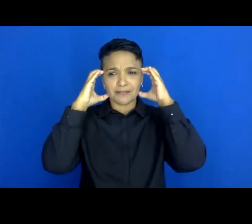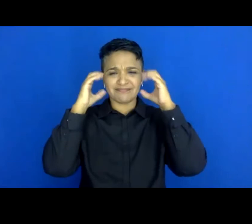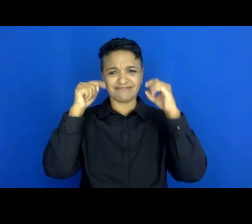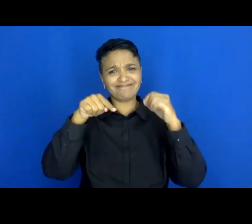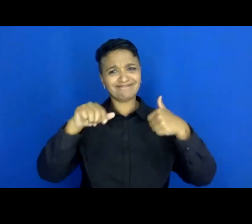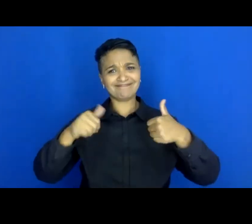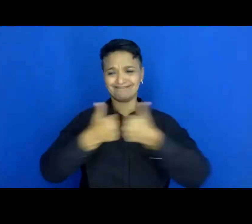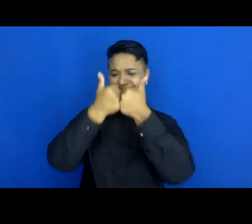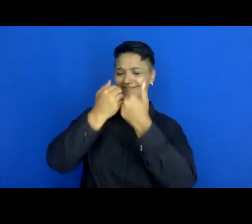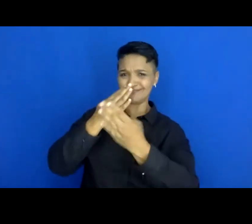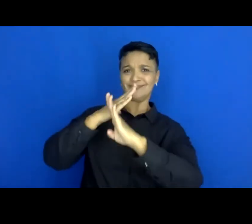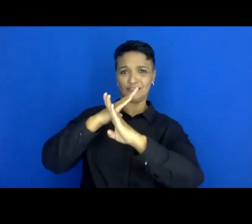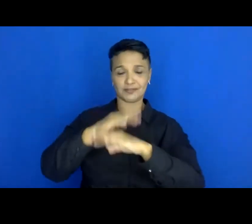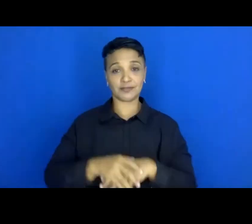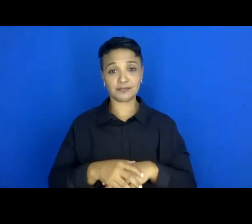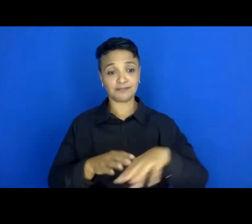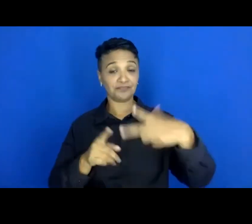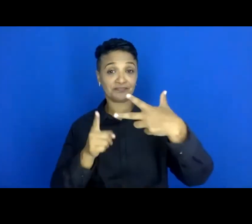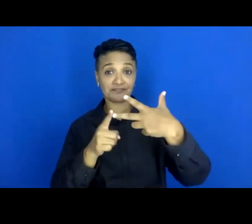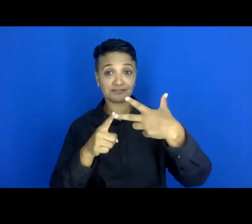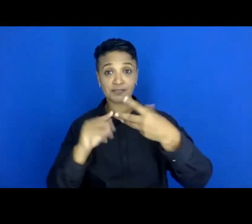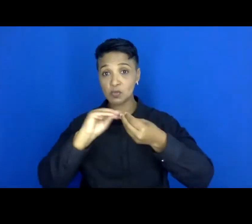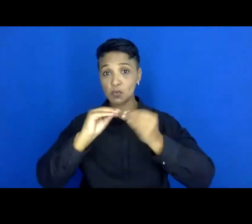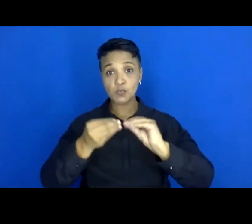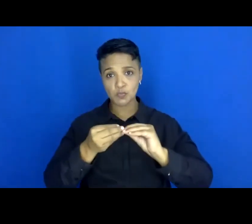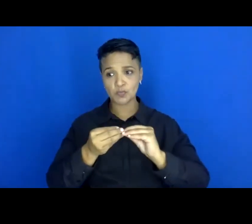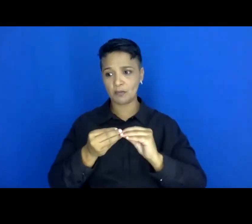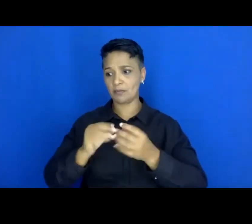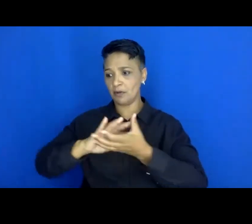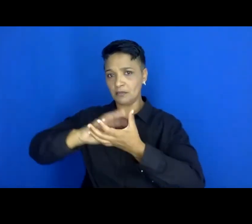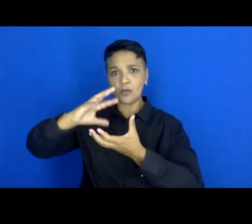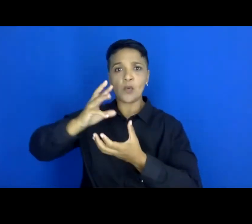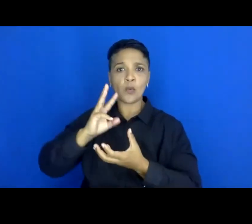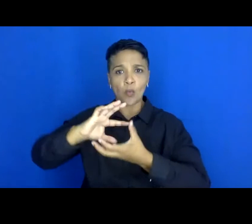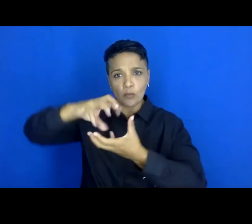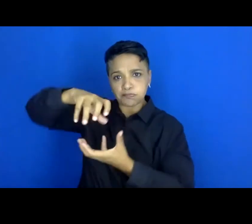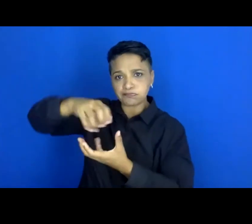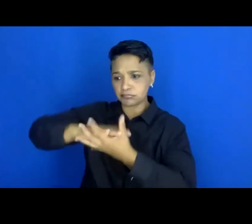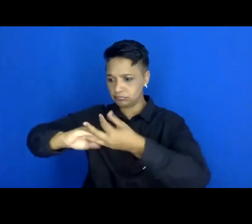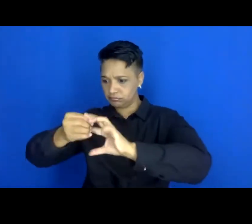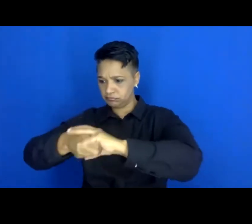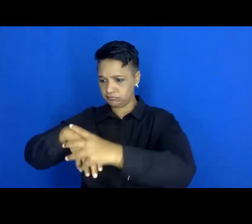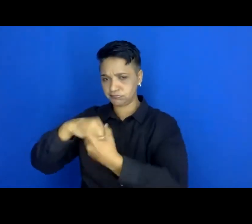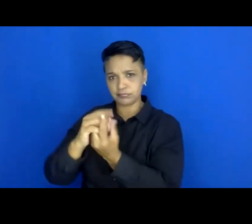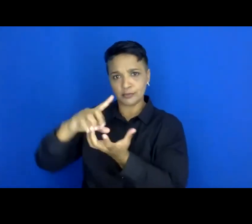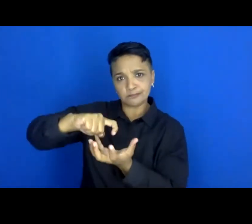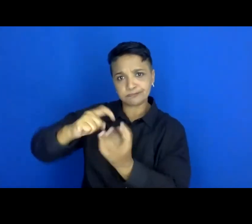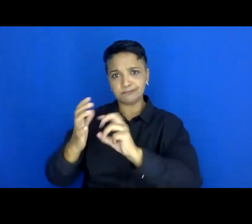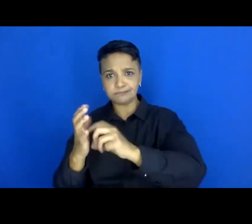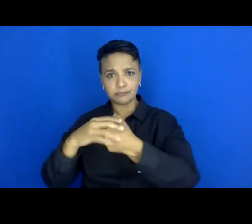sadly washing hands every day every time because of uh the standards of coffee